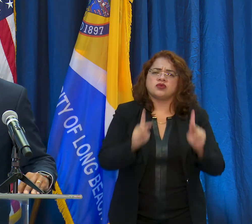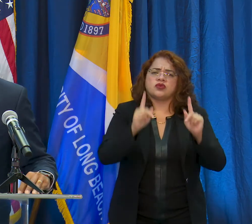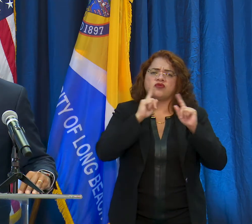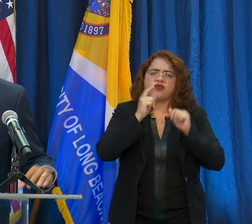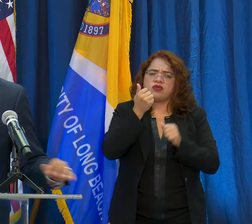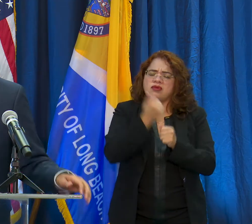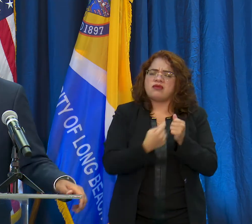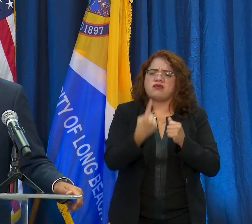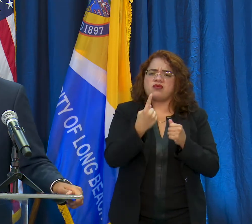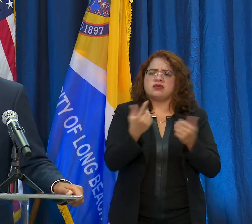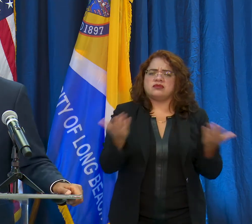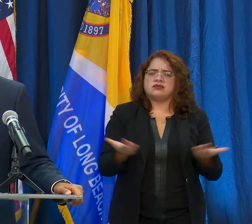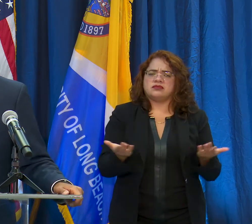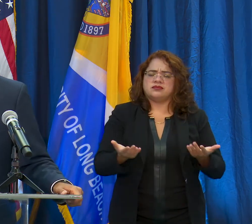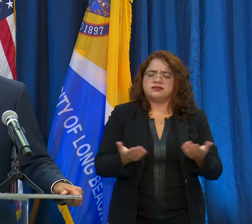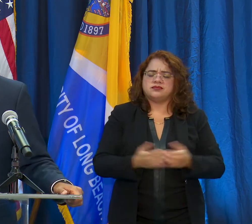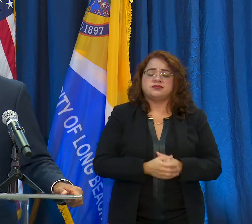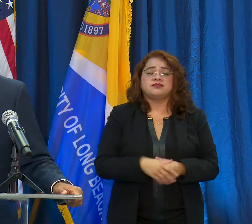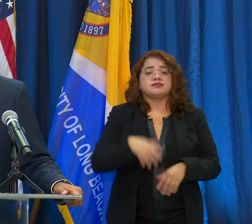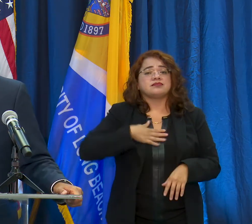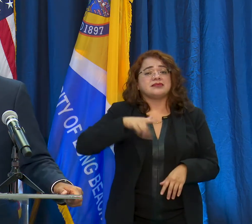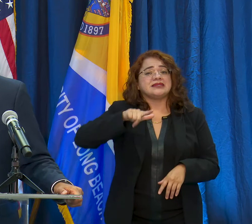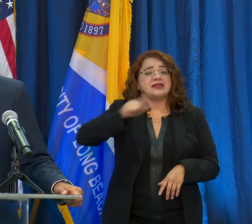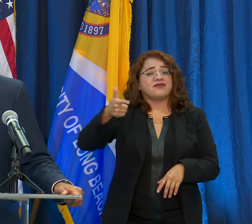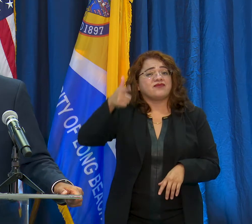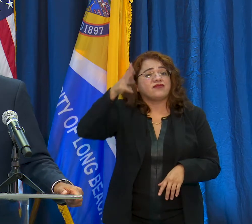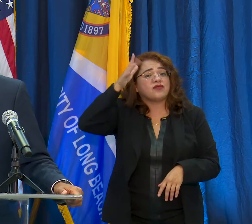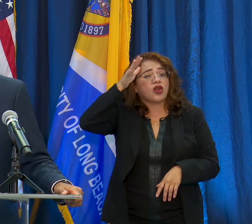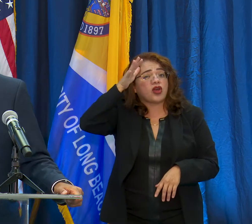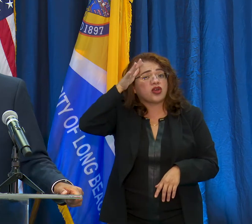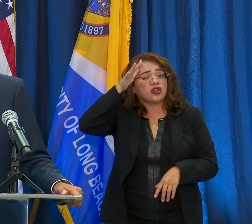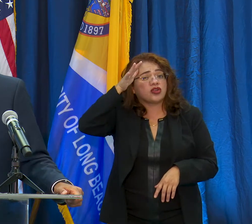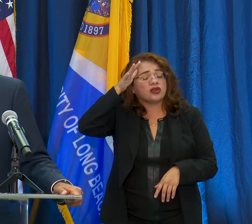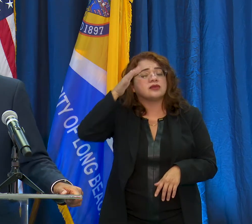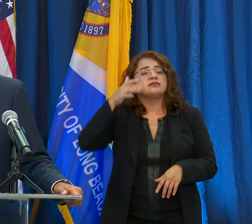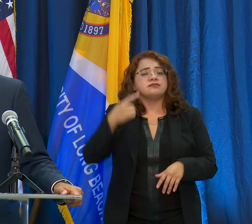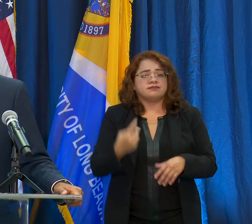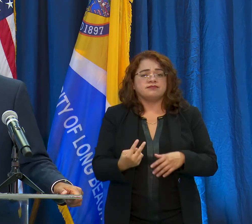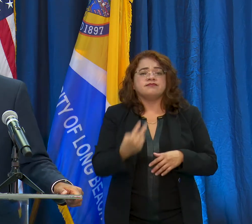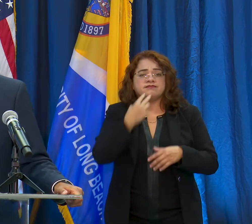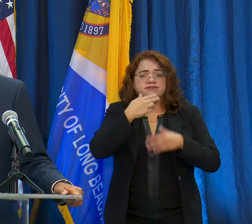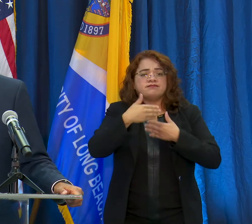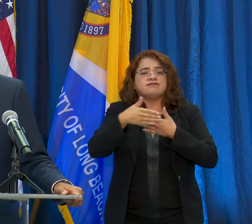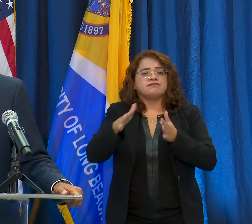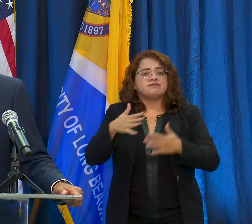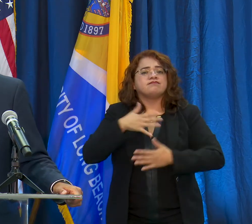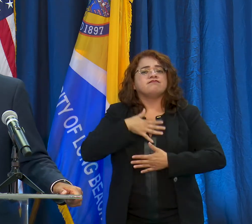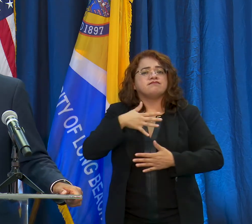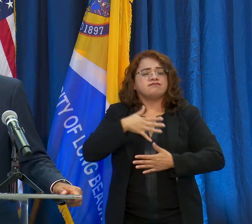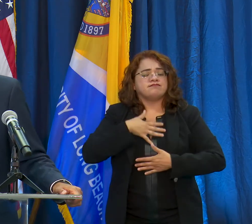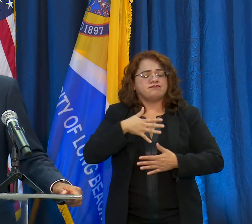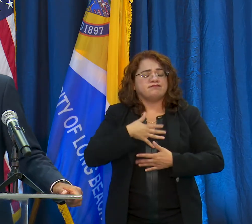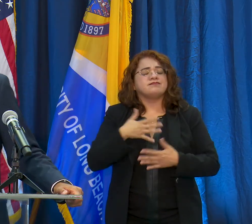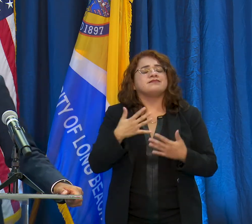I've also mentioned that my stepfather is still on a ventilator. Unfortunately he is,